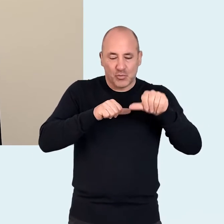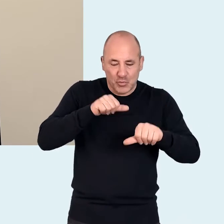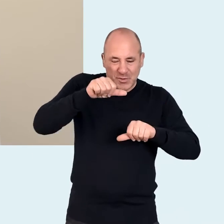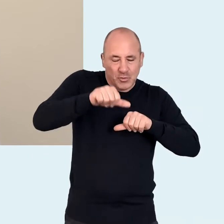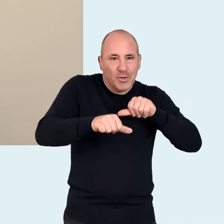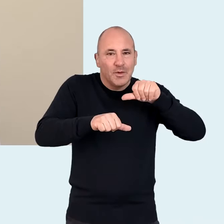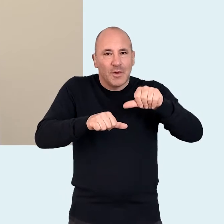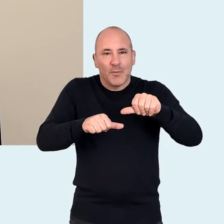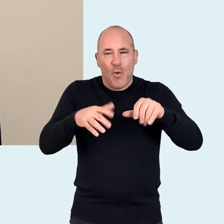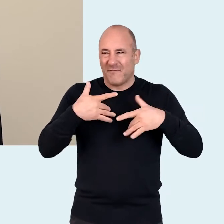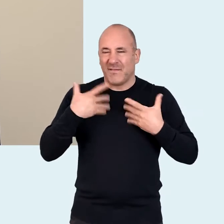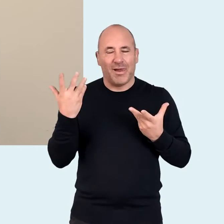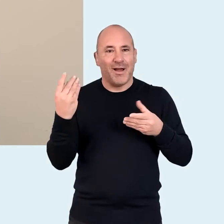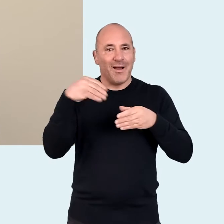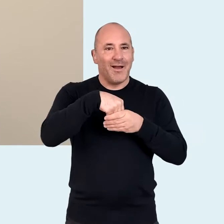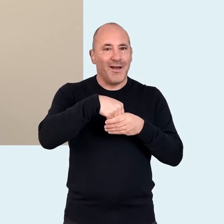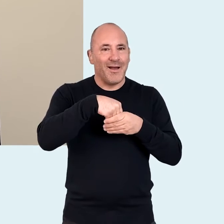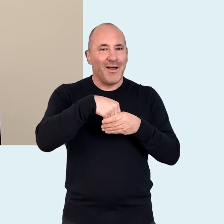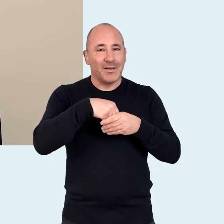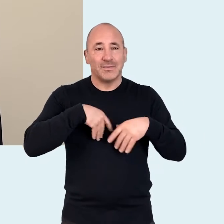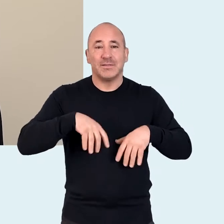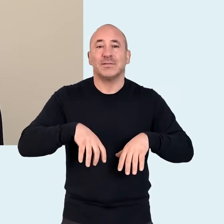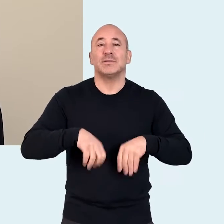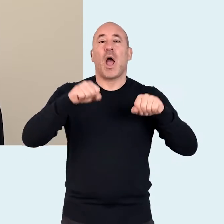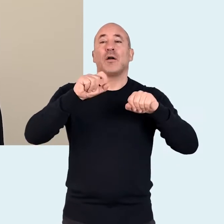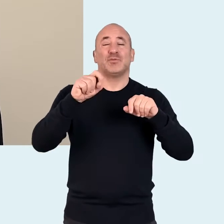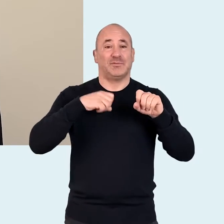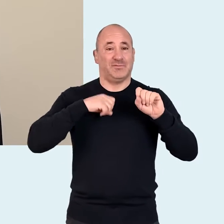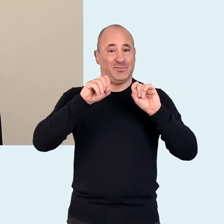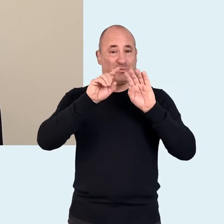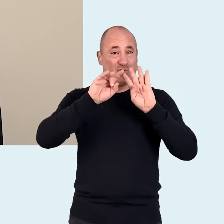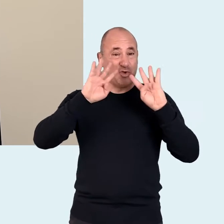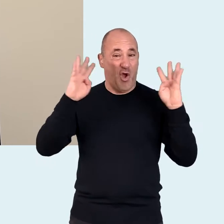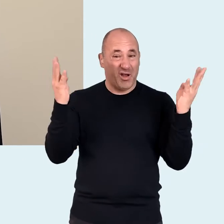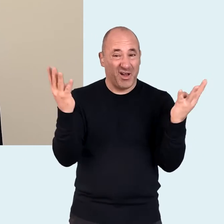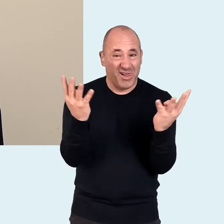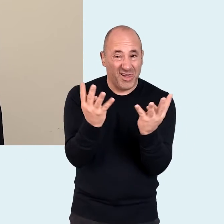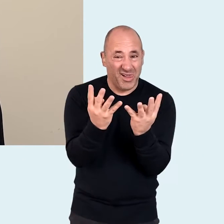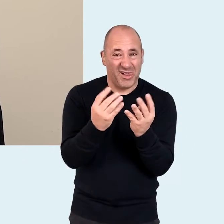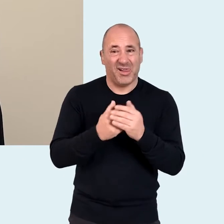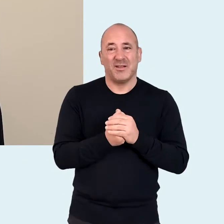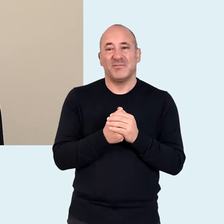create rituals so everyone feels welcome. And that may begin with a circle, having a